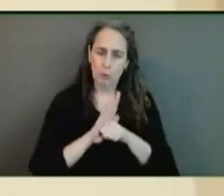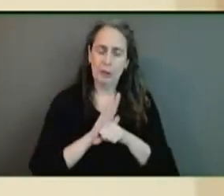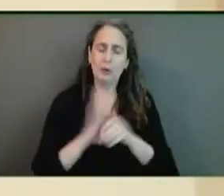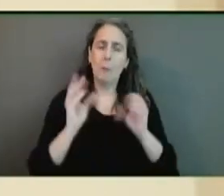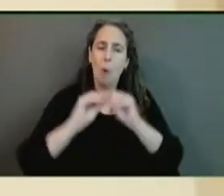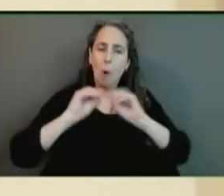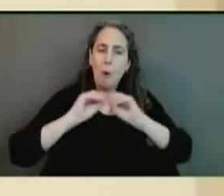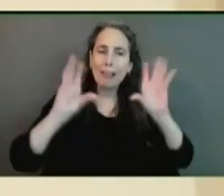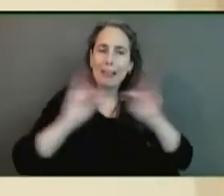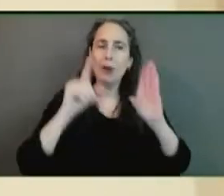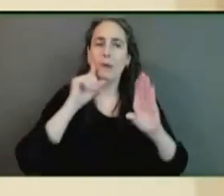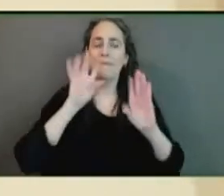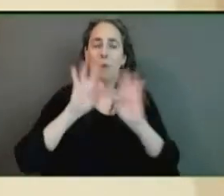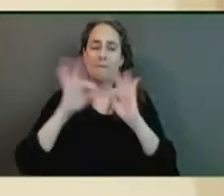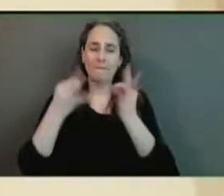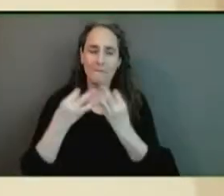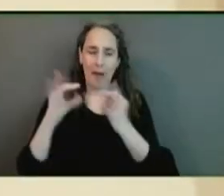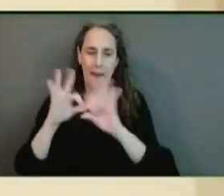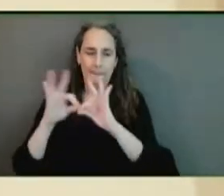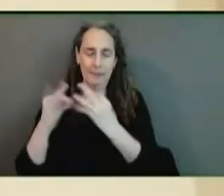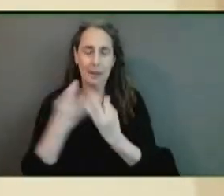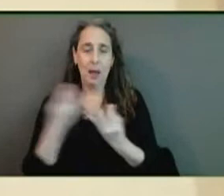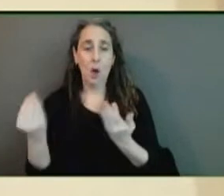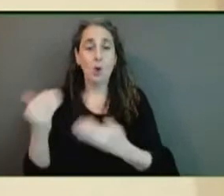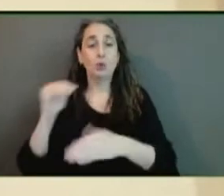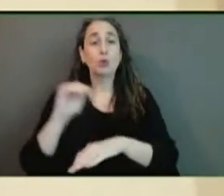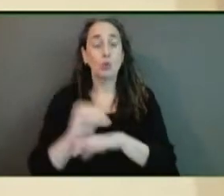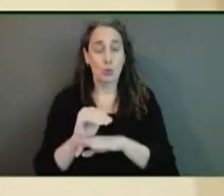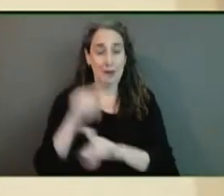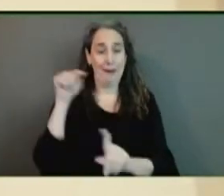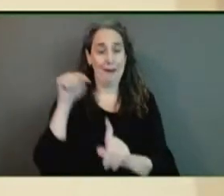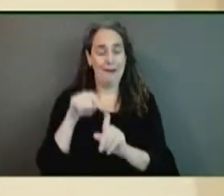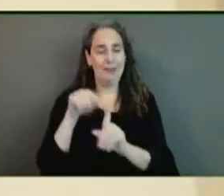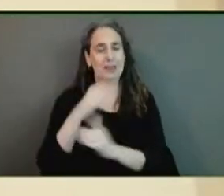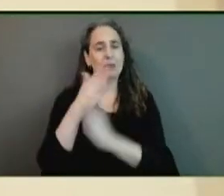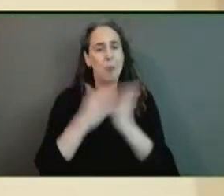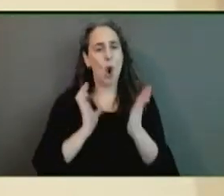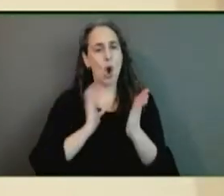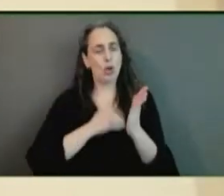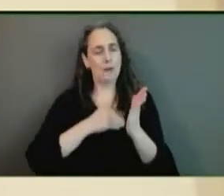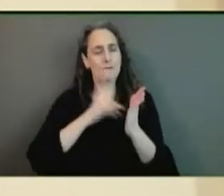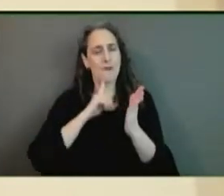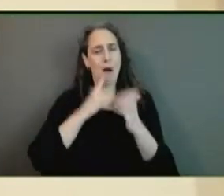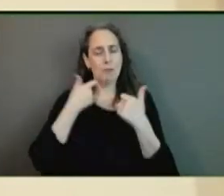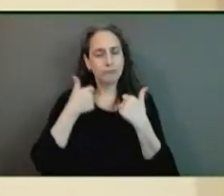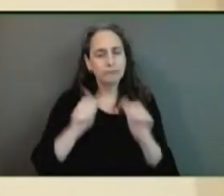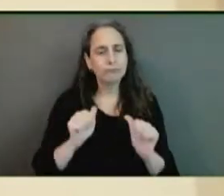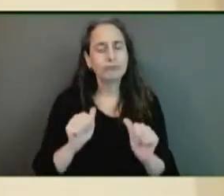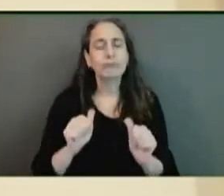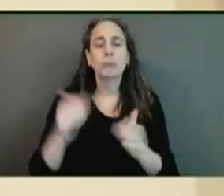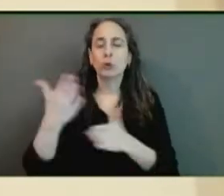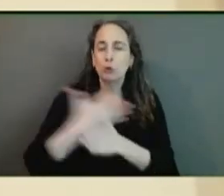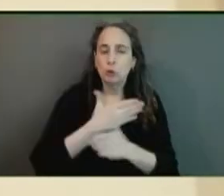answer them. We are committed to greater clarity for our families